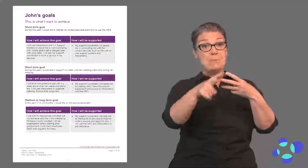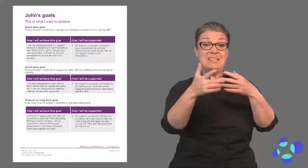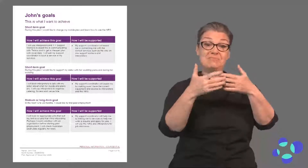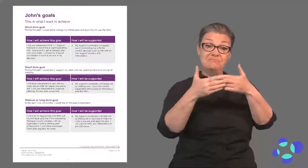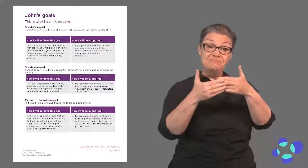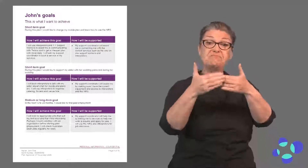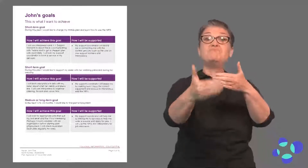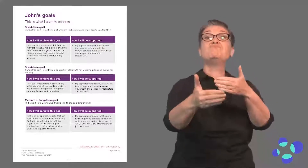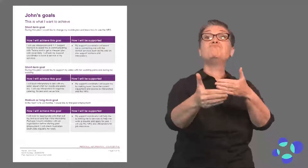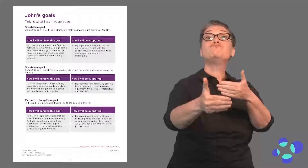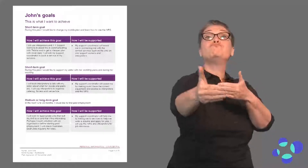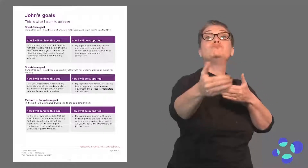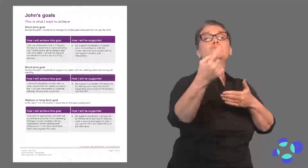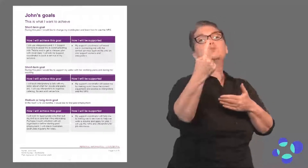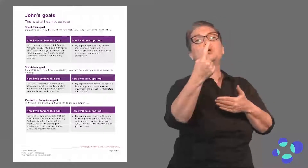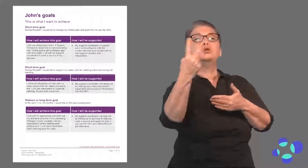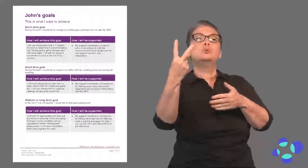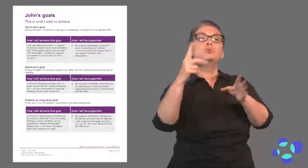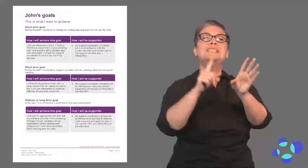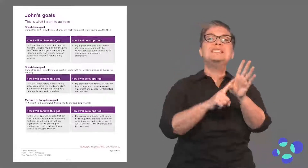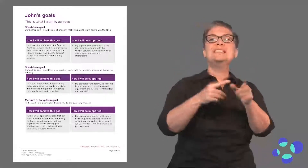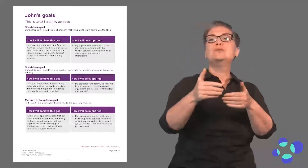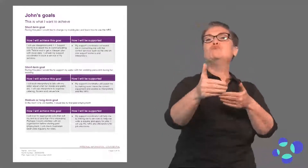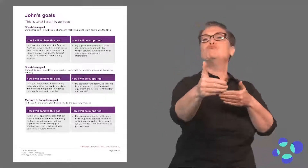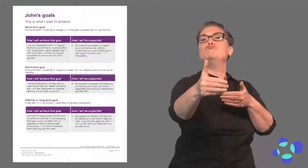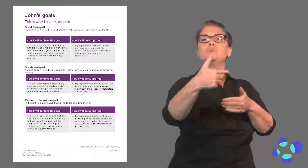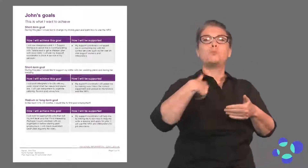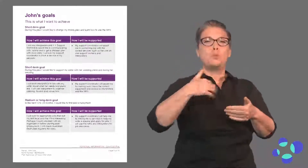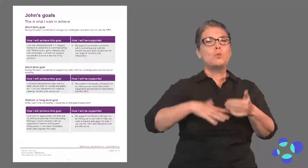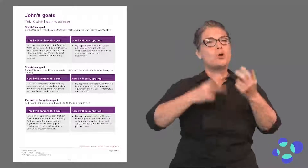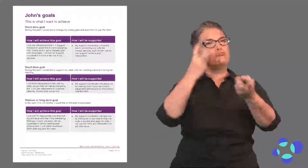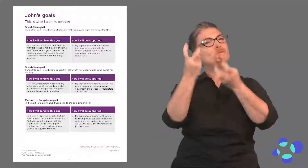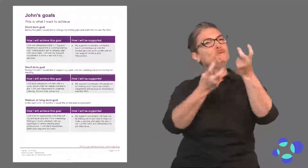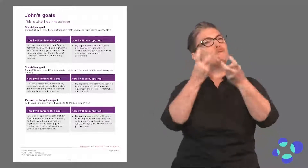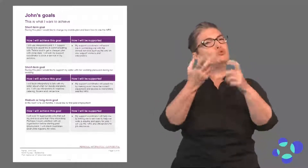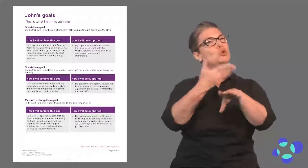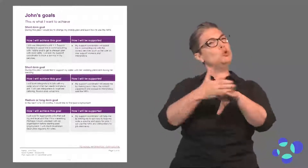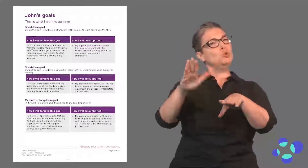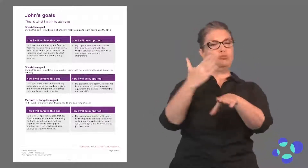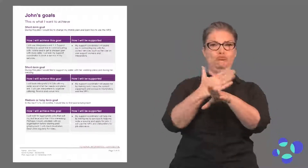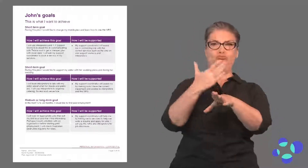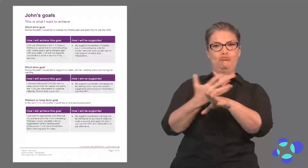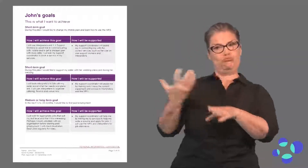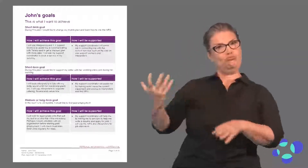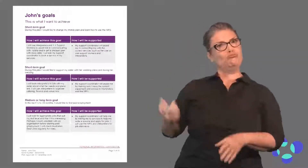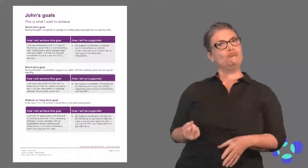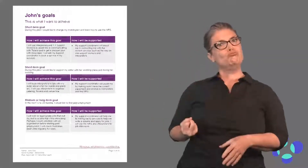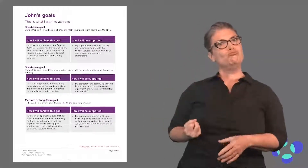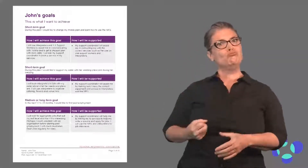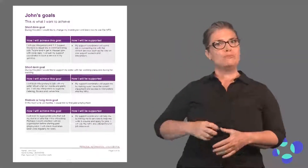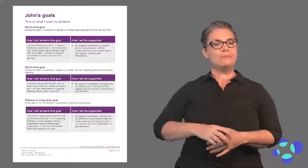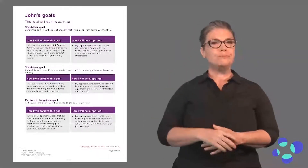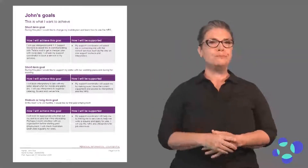Thirdly, as a longer term goal in a year or two, it may be to look for paid employment